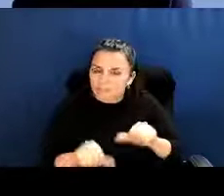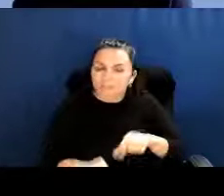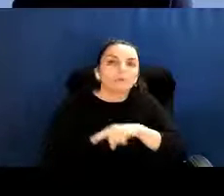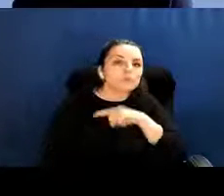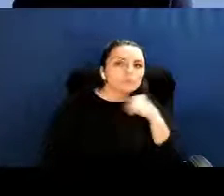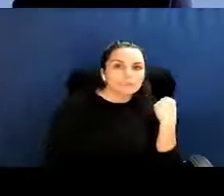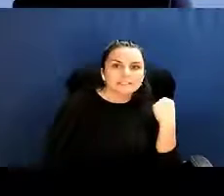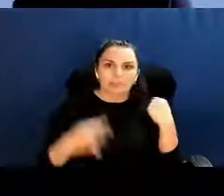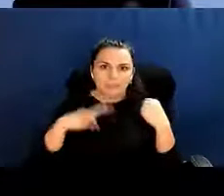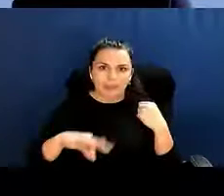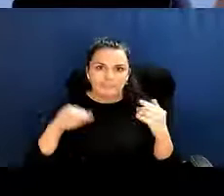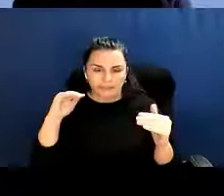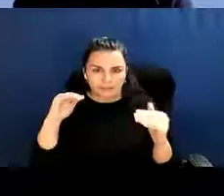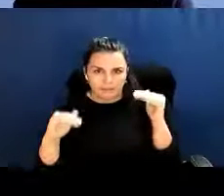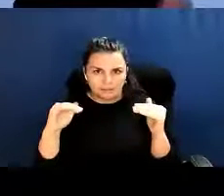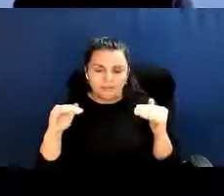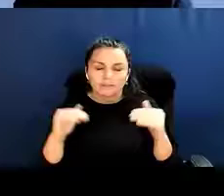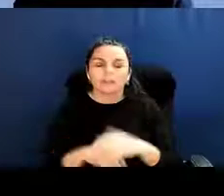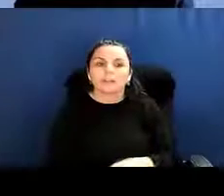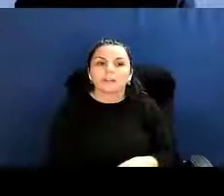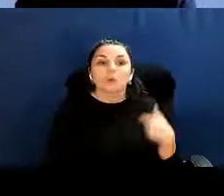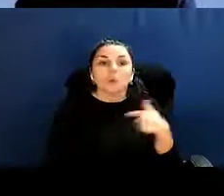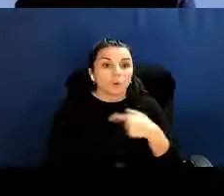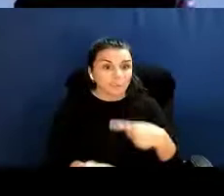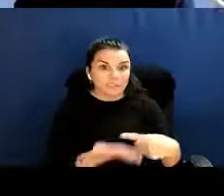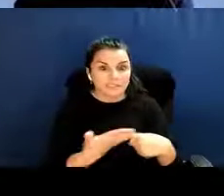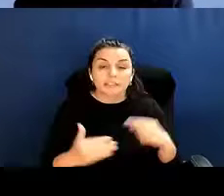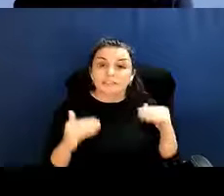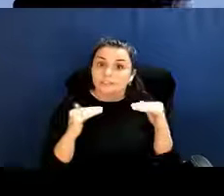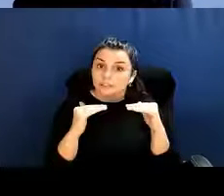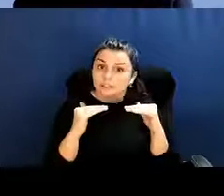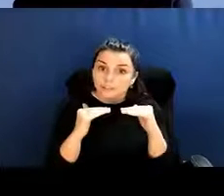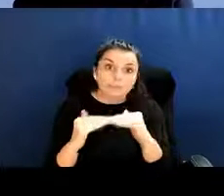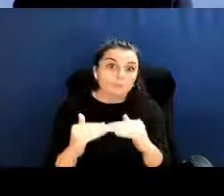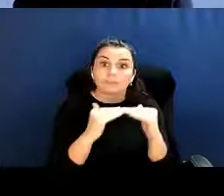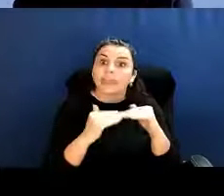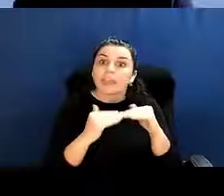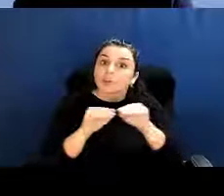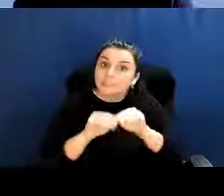So when we talked about a fair distribution of the burdens and benefits of research,